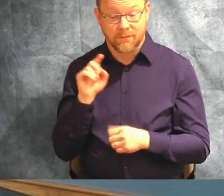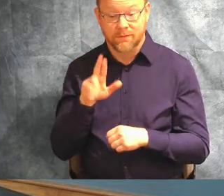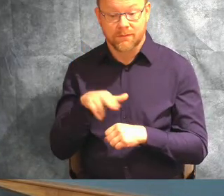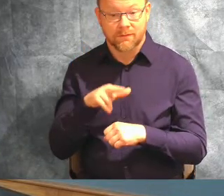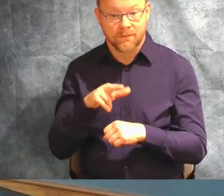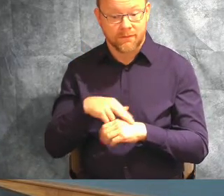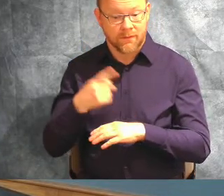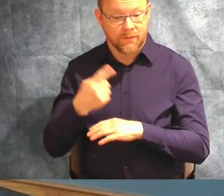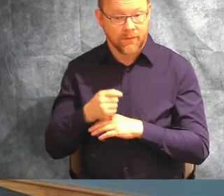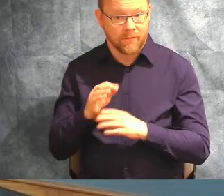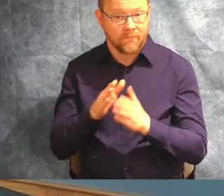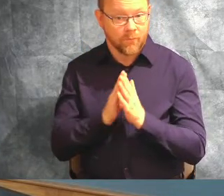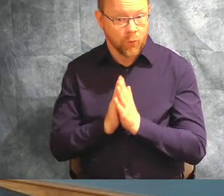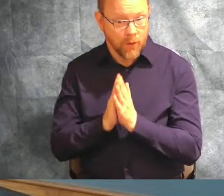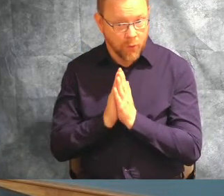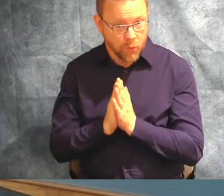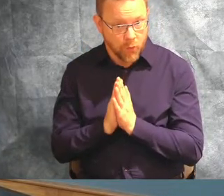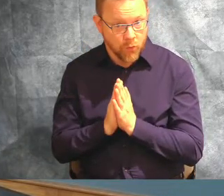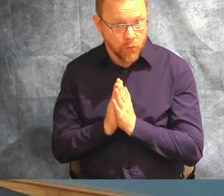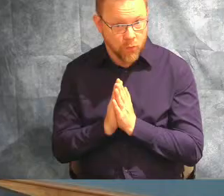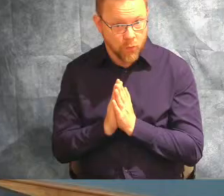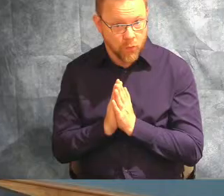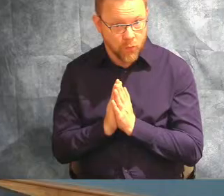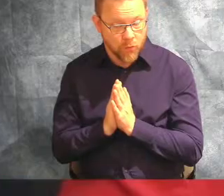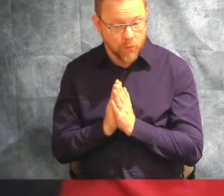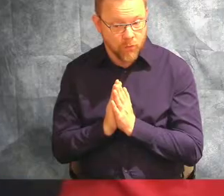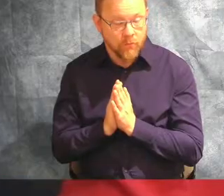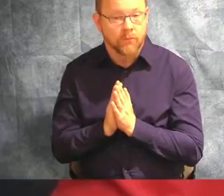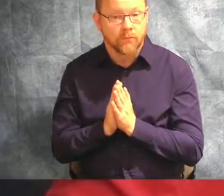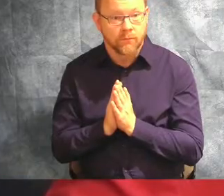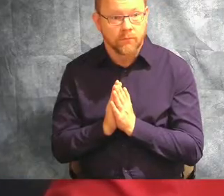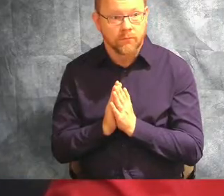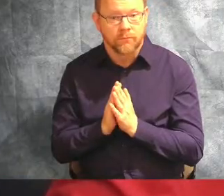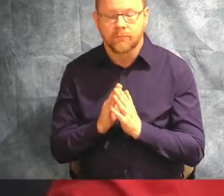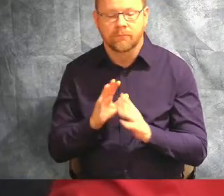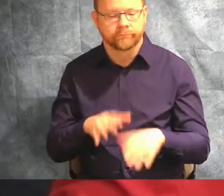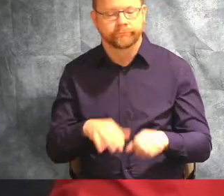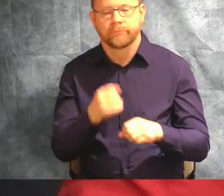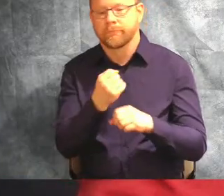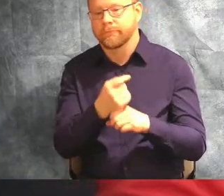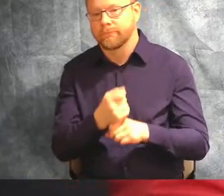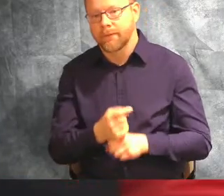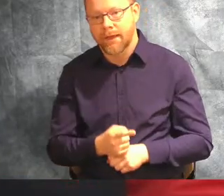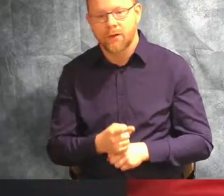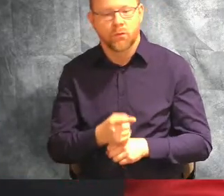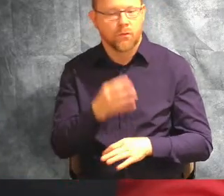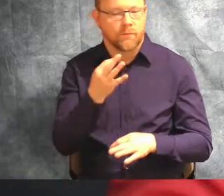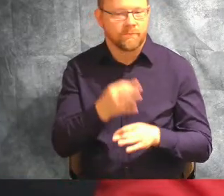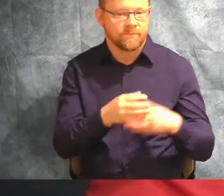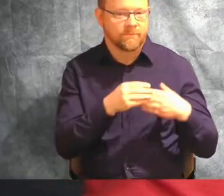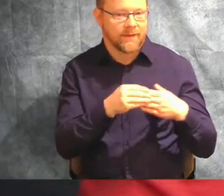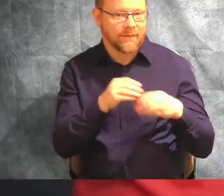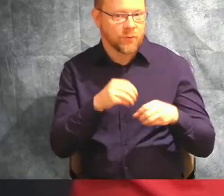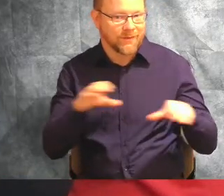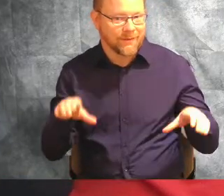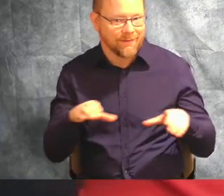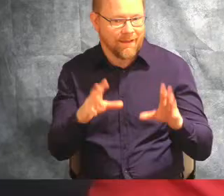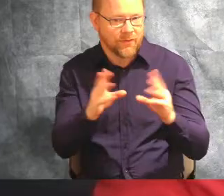day of prayer. I held my annual national day of prayer and faith leaders and action summit and